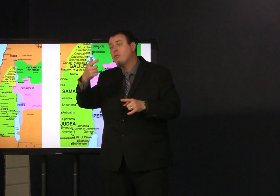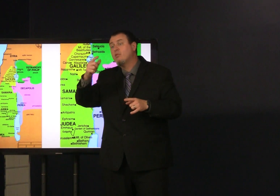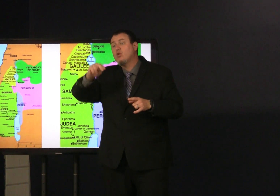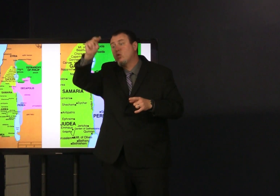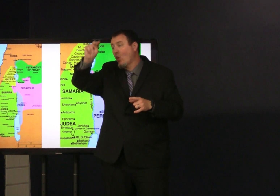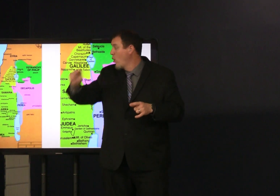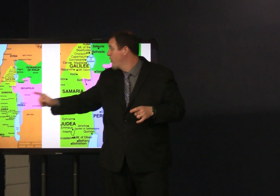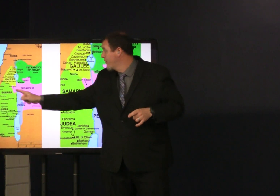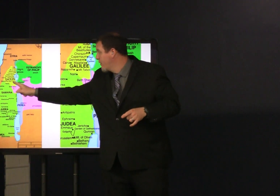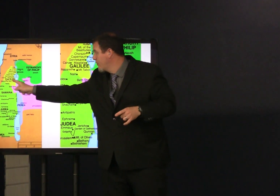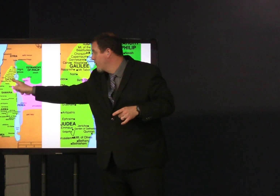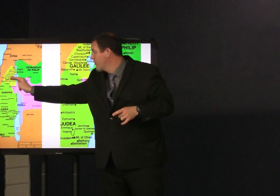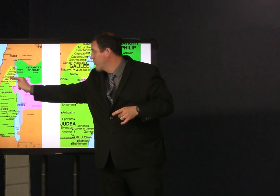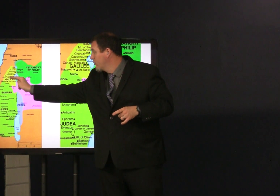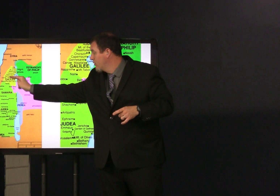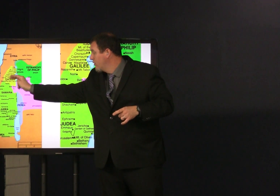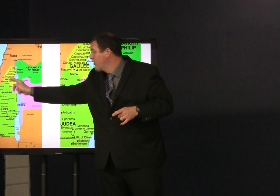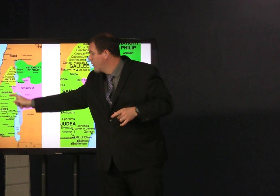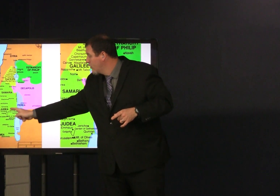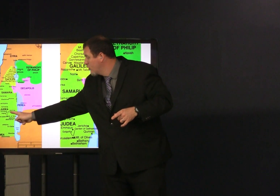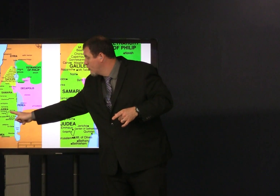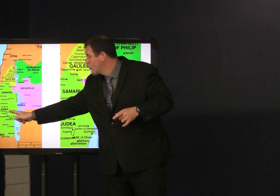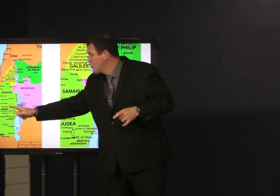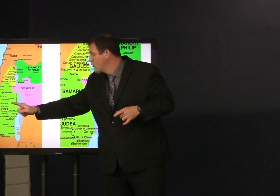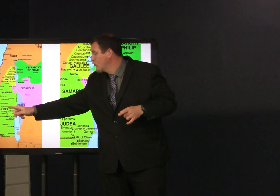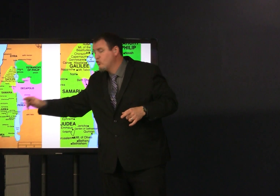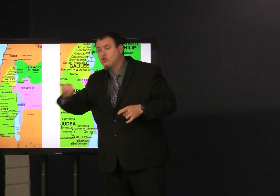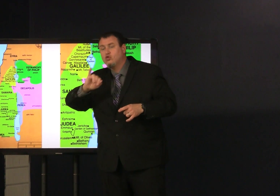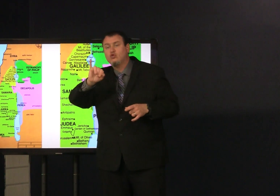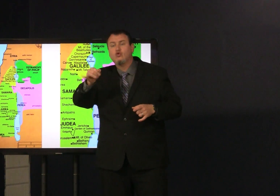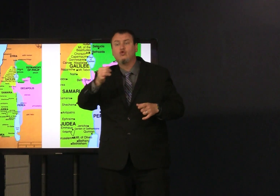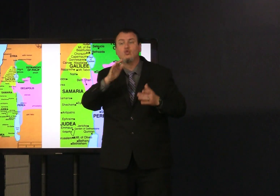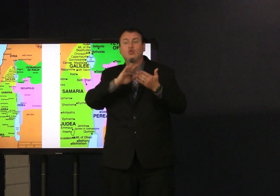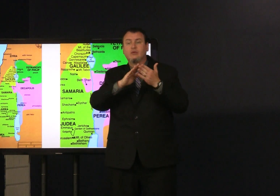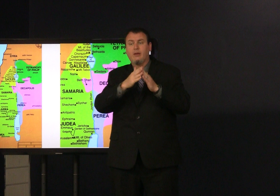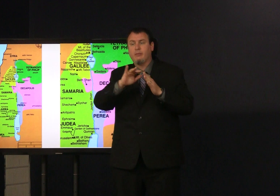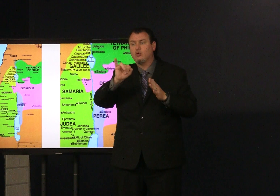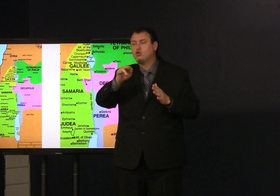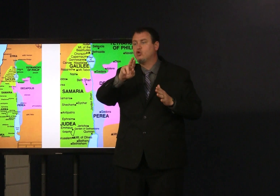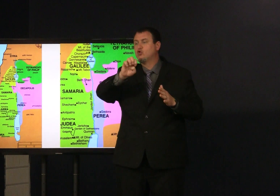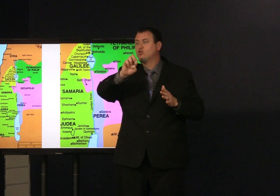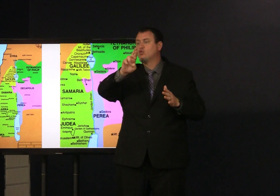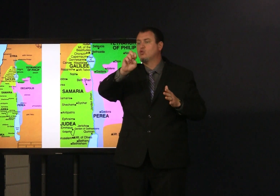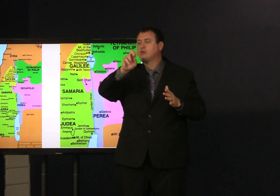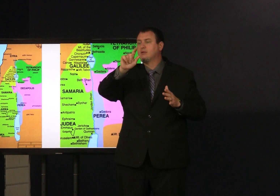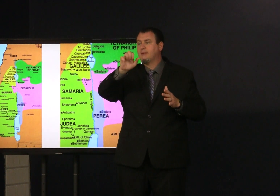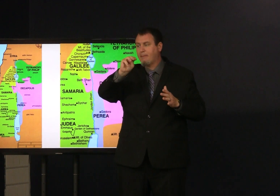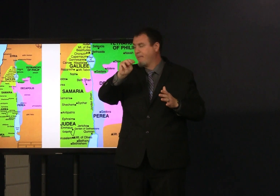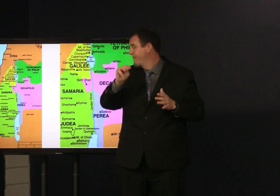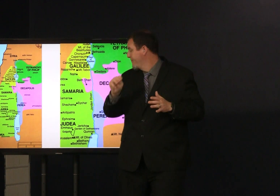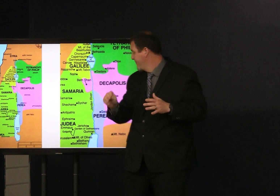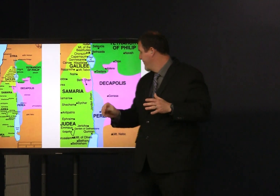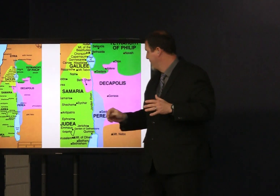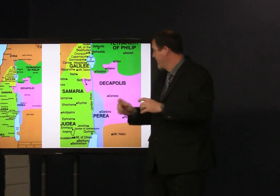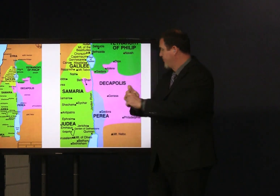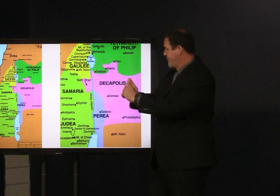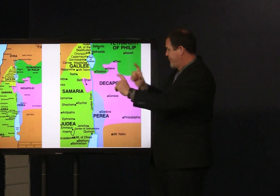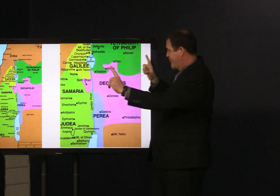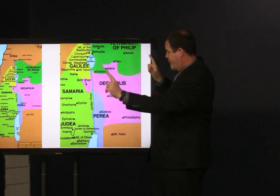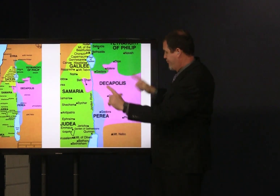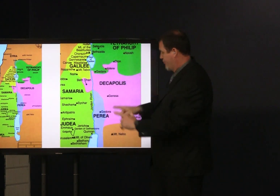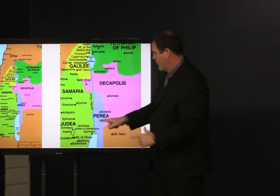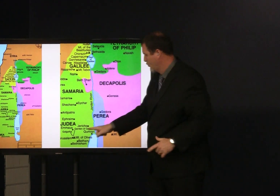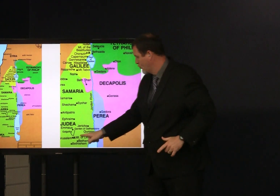he traveled quite a bit from the gal in the in the north to uh Jerusalem in the south